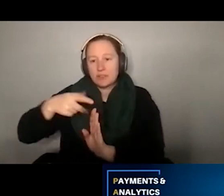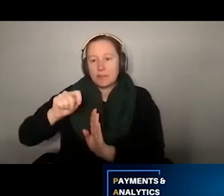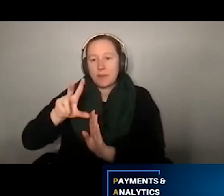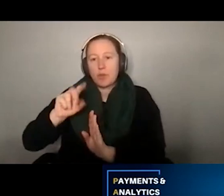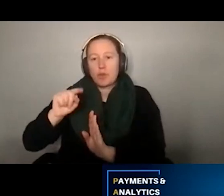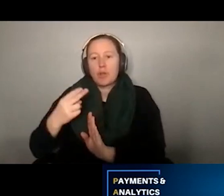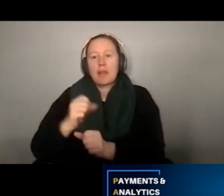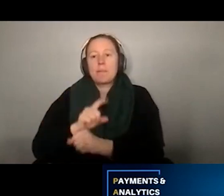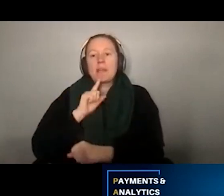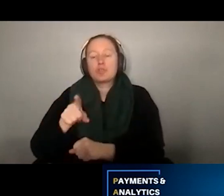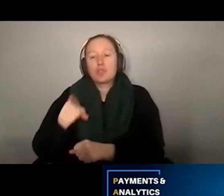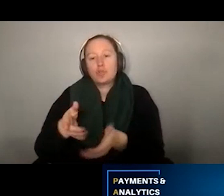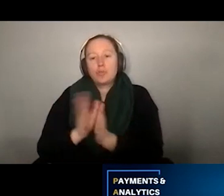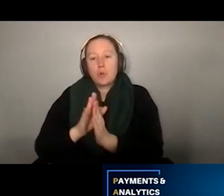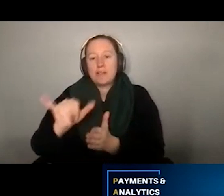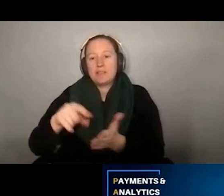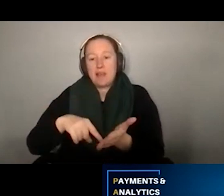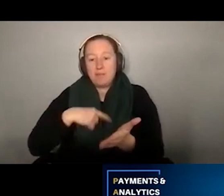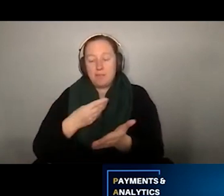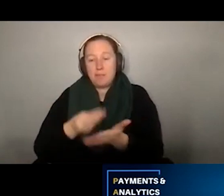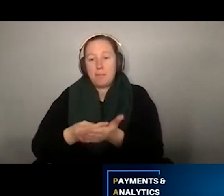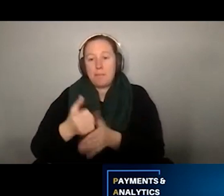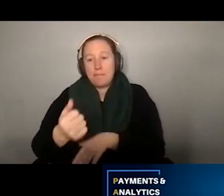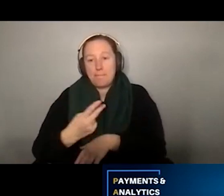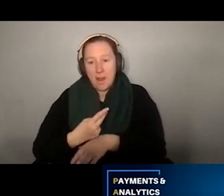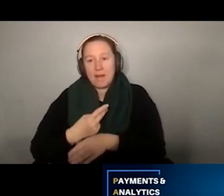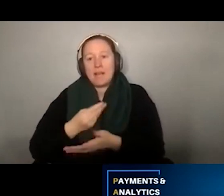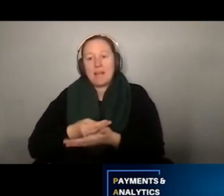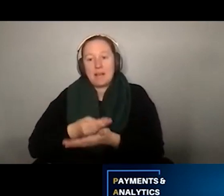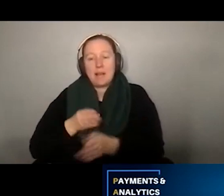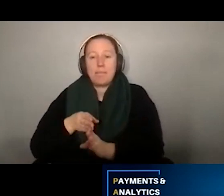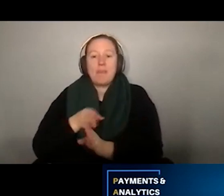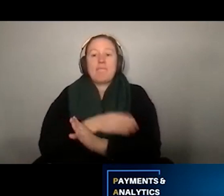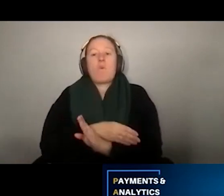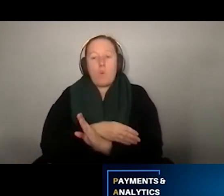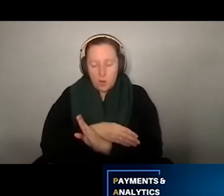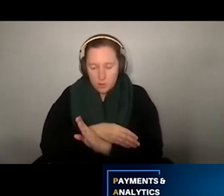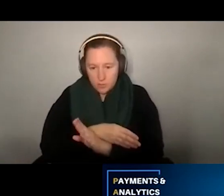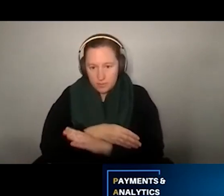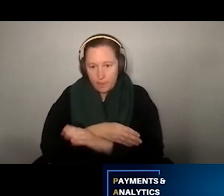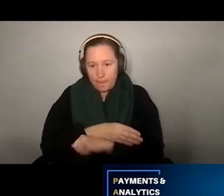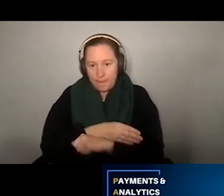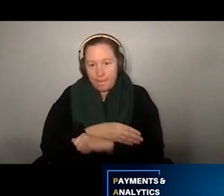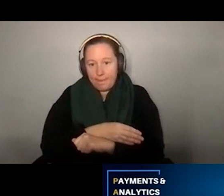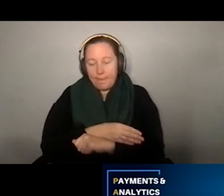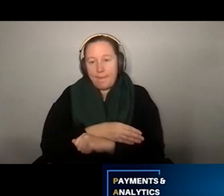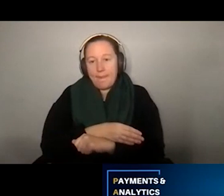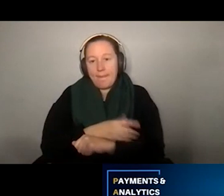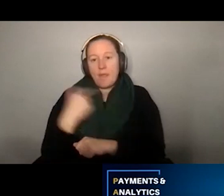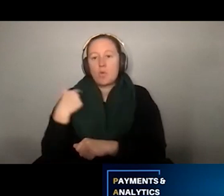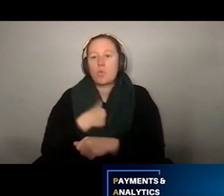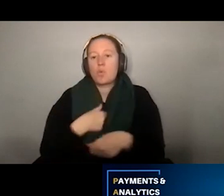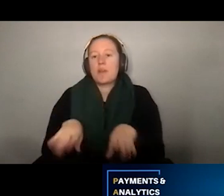the reimbursement in advance before we shut down ACMS.